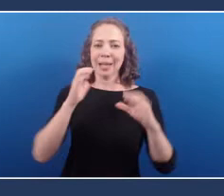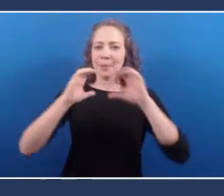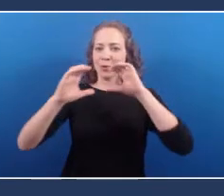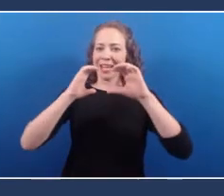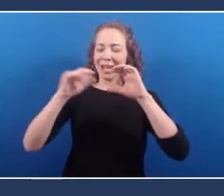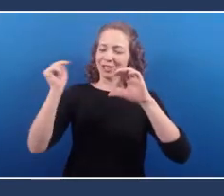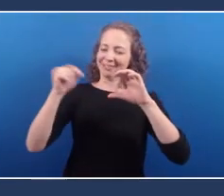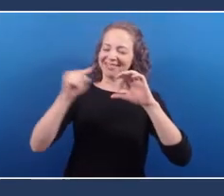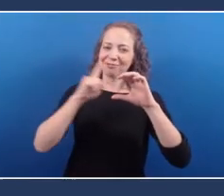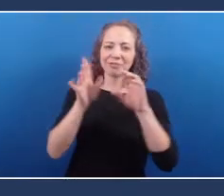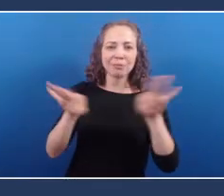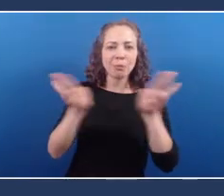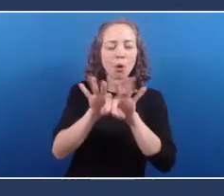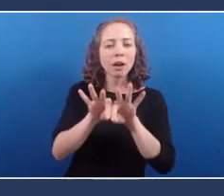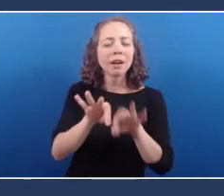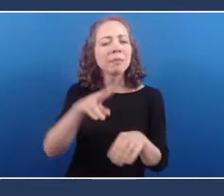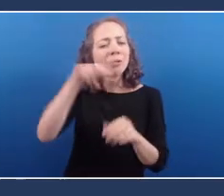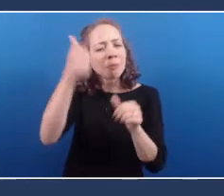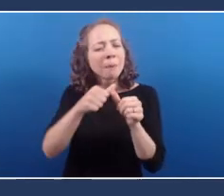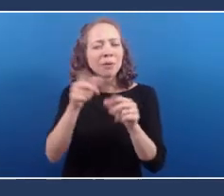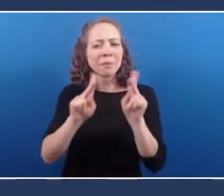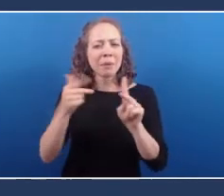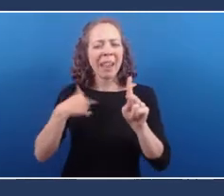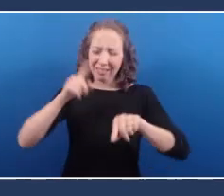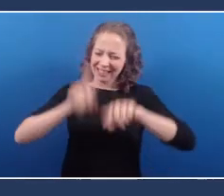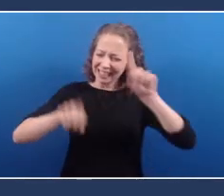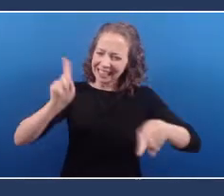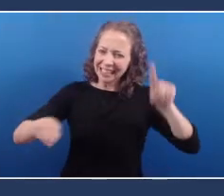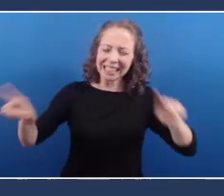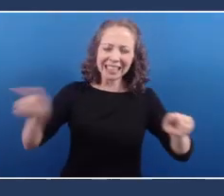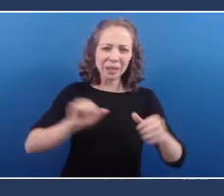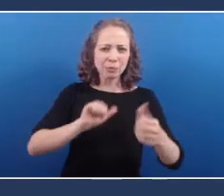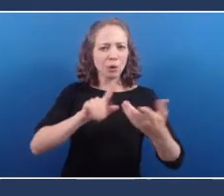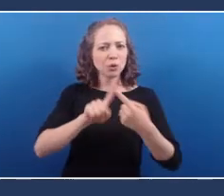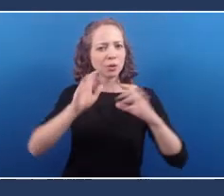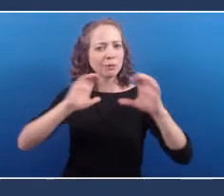But you have to remember, people communicate in so many different kinds of ways.